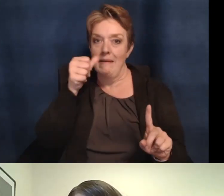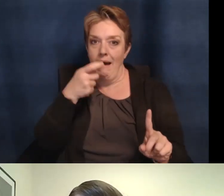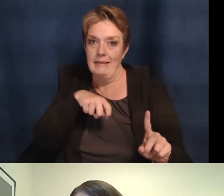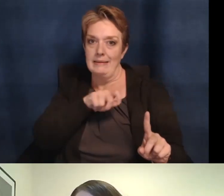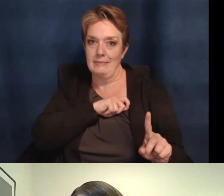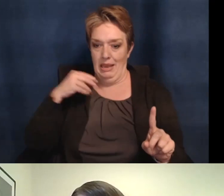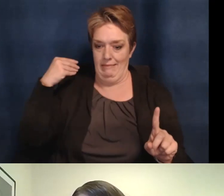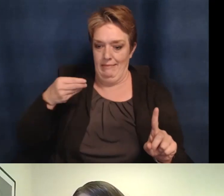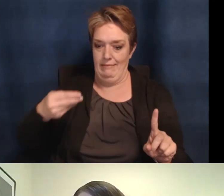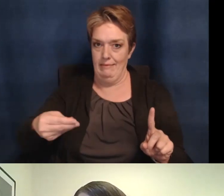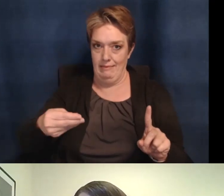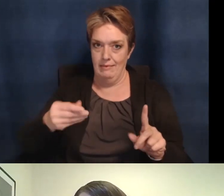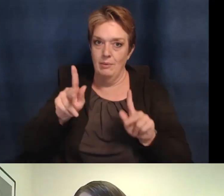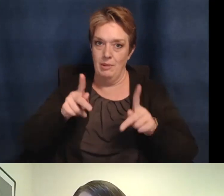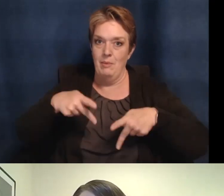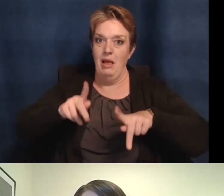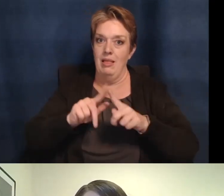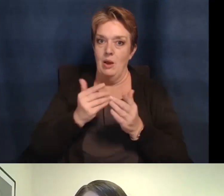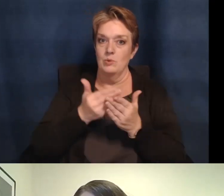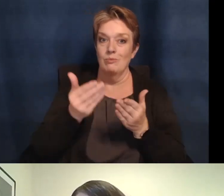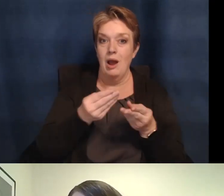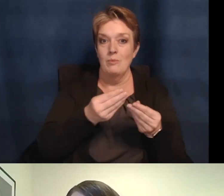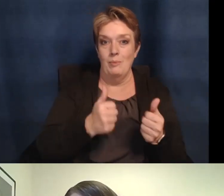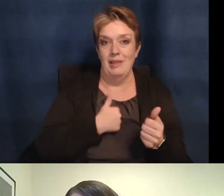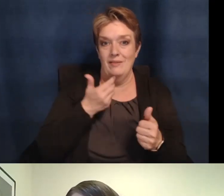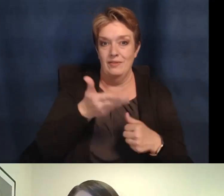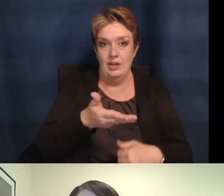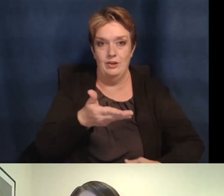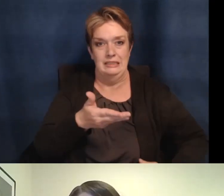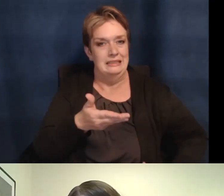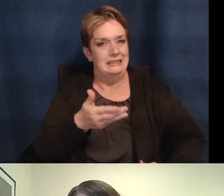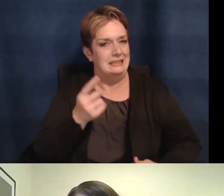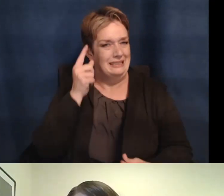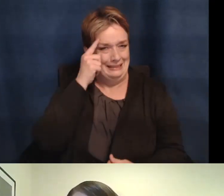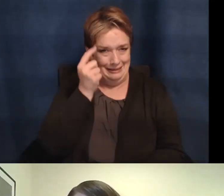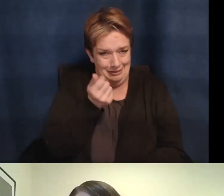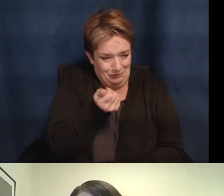allowed to buy property and live up there. And I don't think there's been many other exceptions.